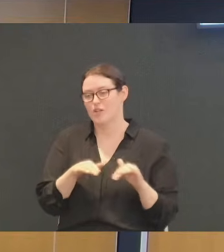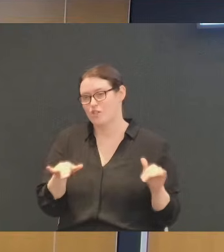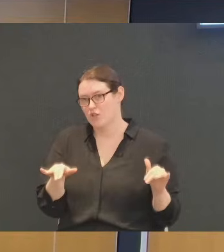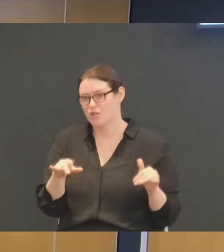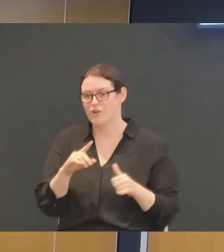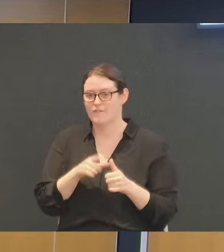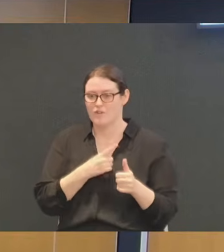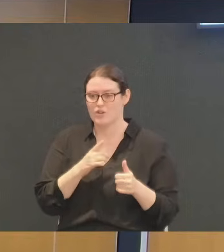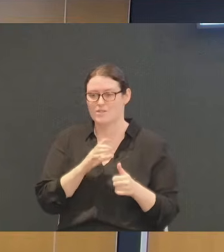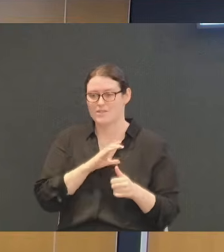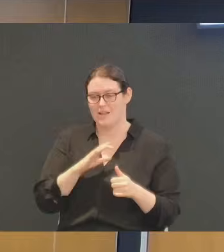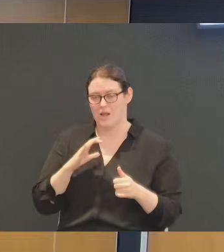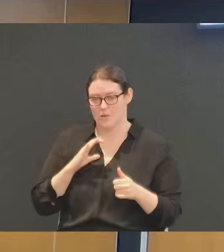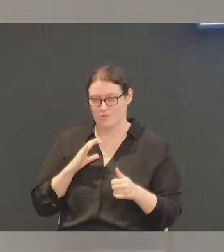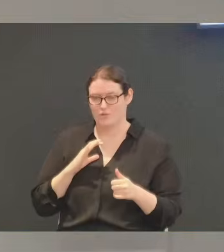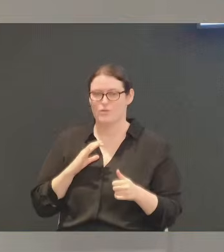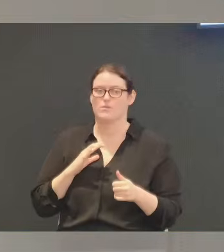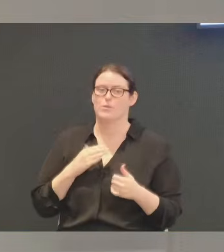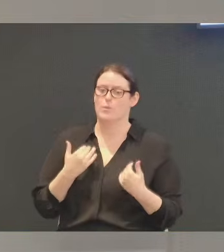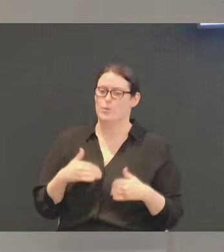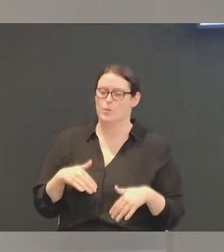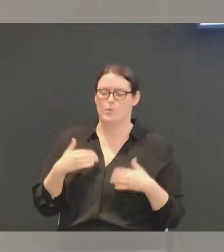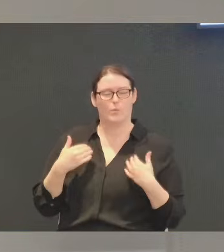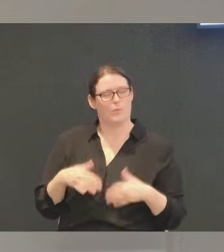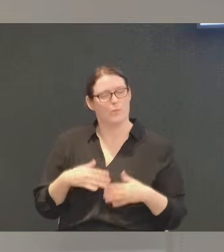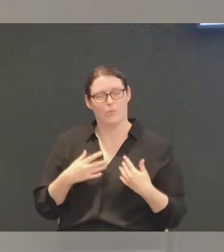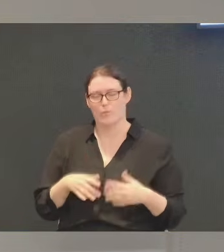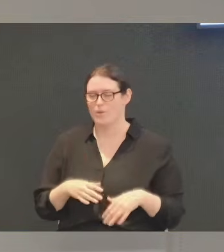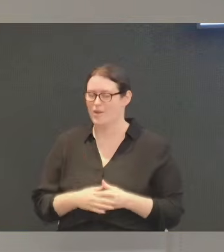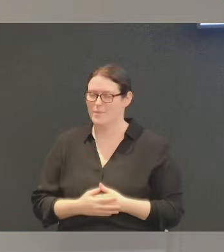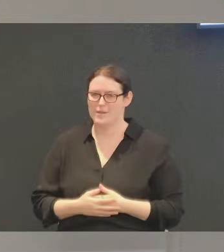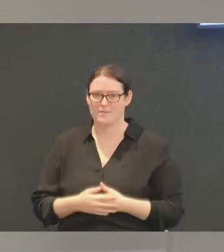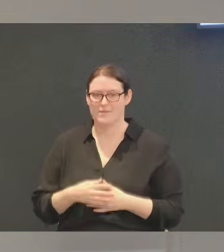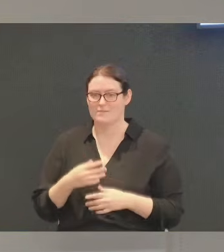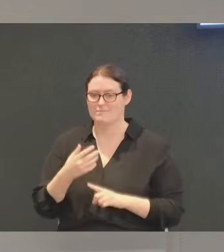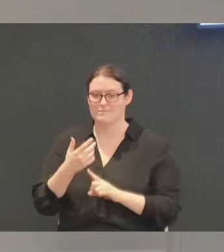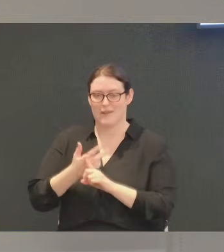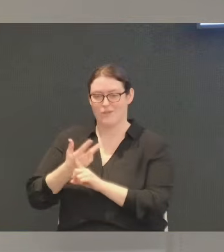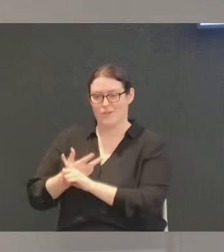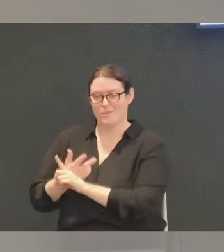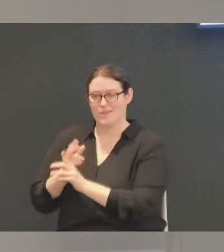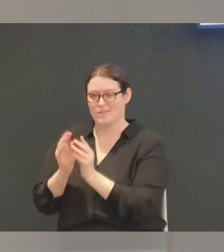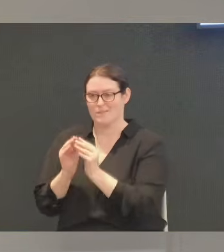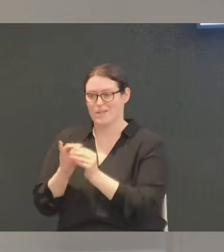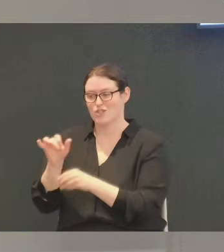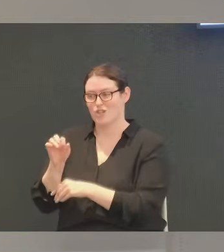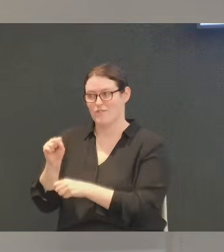Council. Uh, they are just really good. they meet quarterly and JFS is a part of that and looking